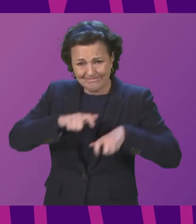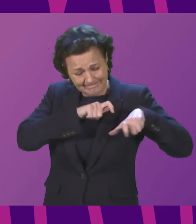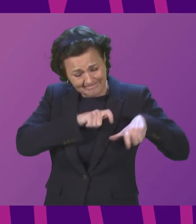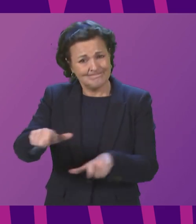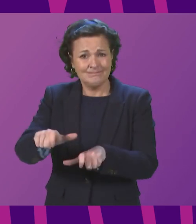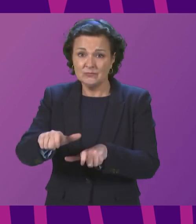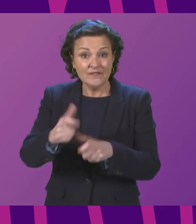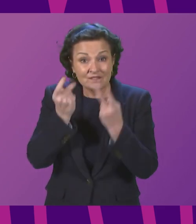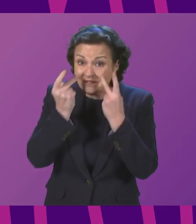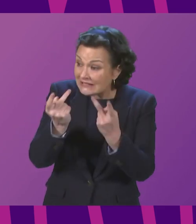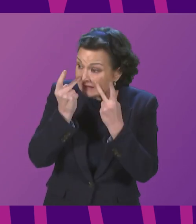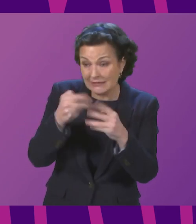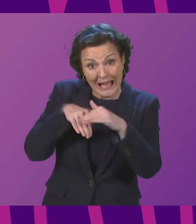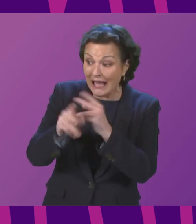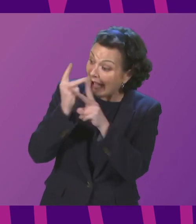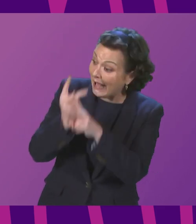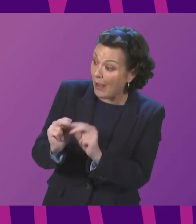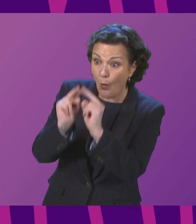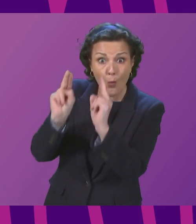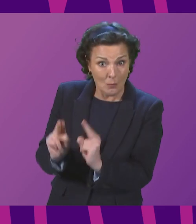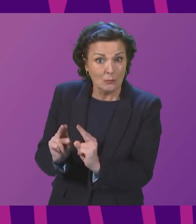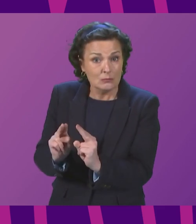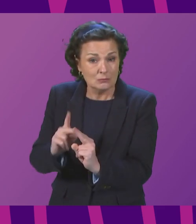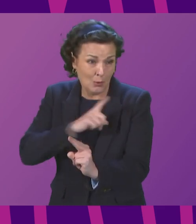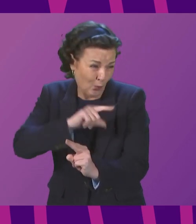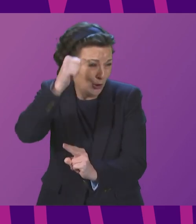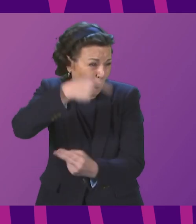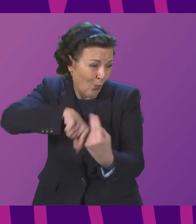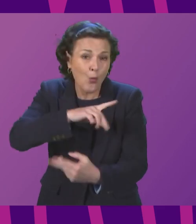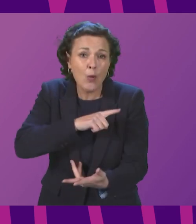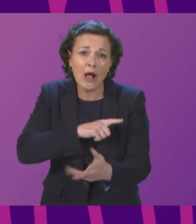happening in care homes, for the reasons that everybody understands, but we must make sure